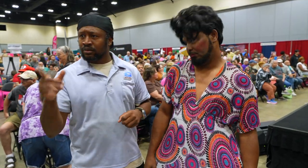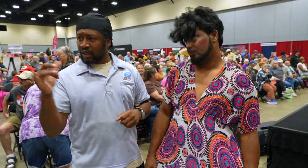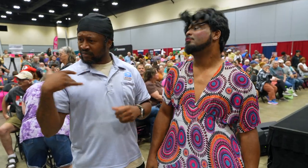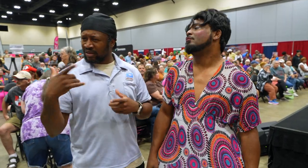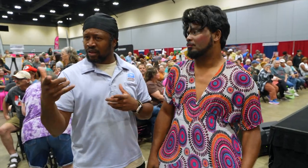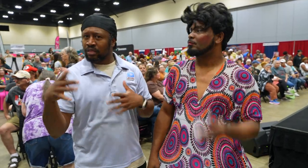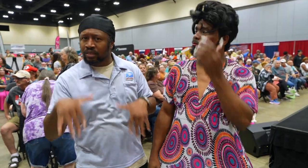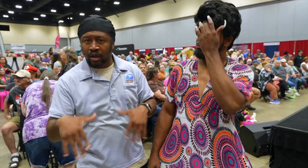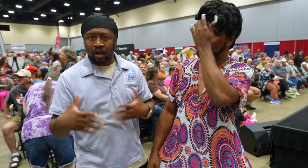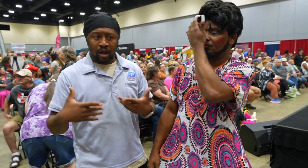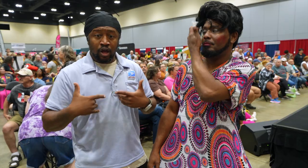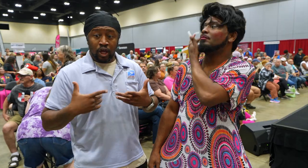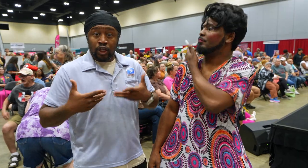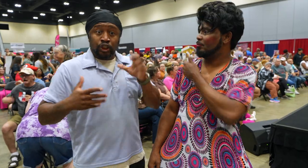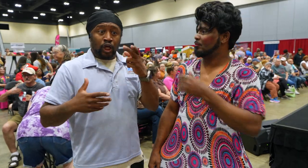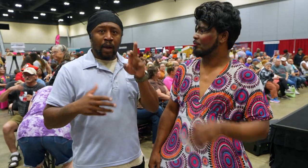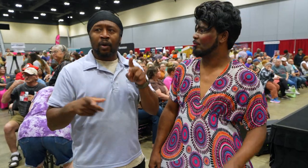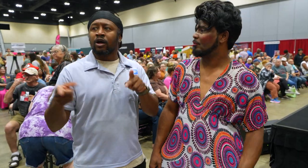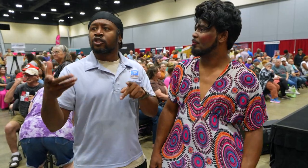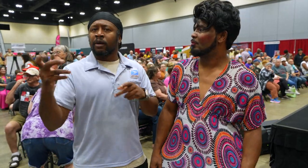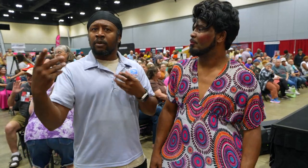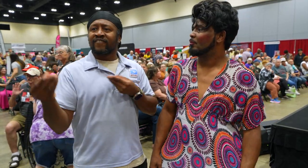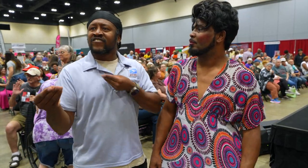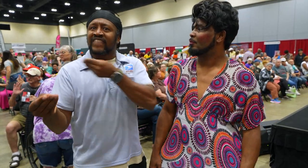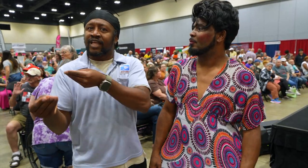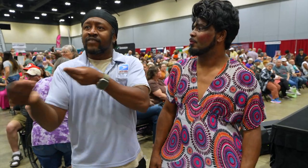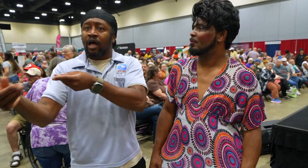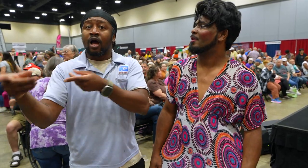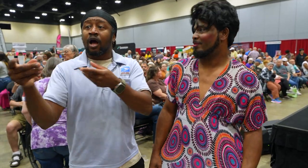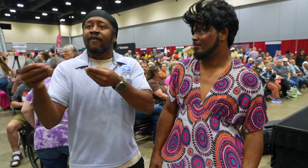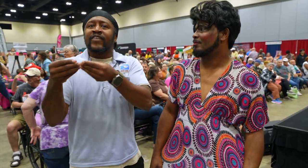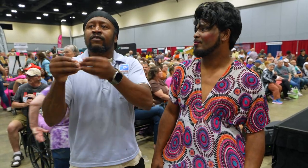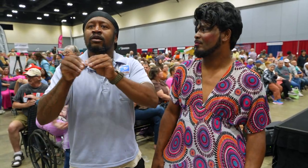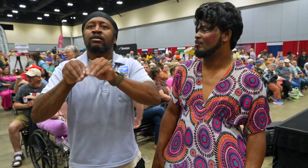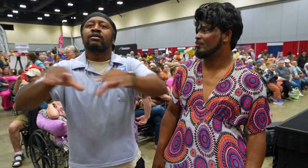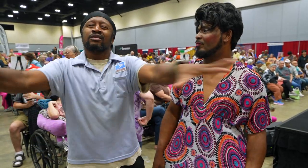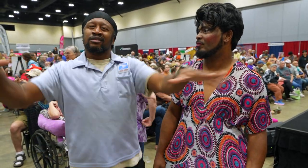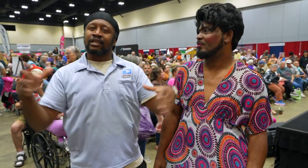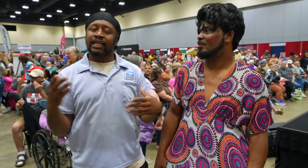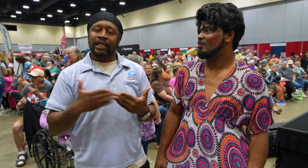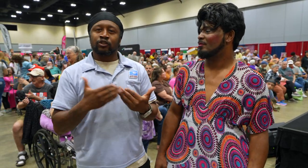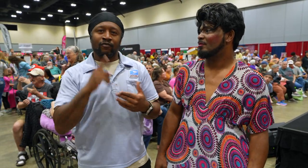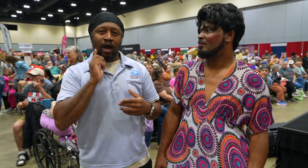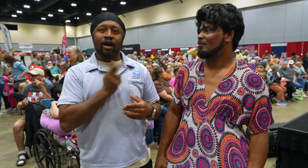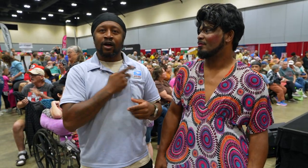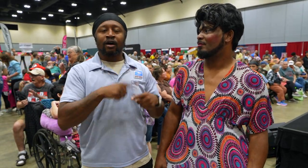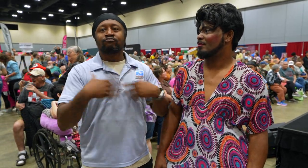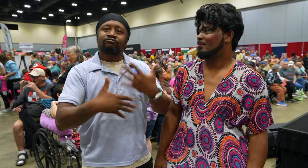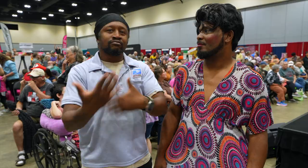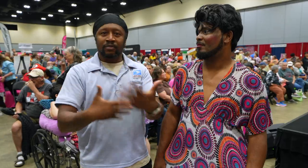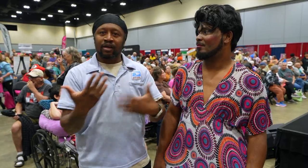When I bring them cheer, they feel it too, and it creates even more laughter for all of us. It makes our comedy show even better!